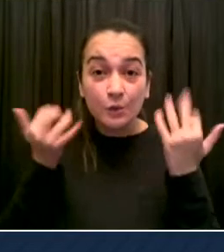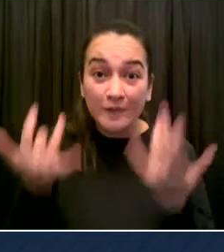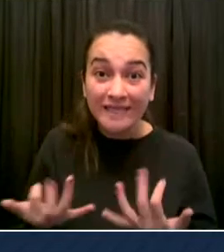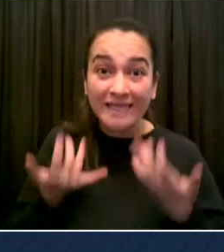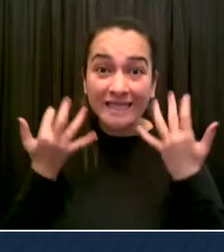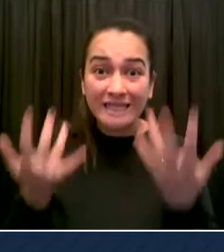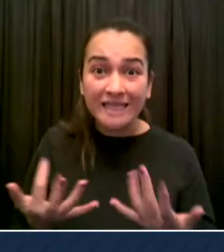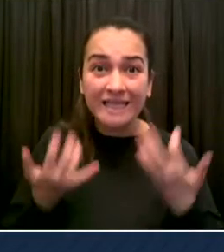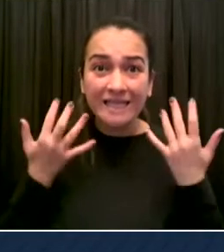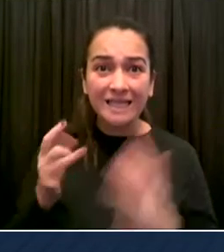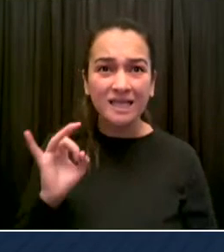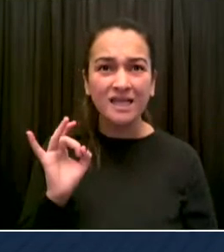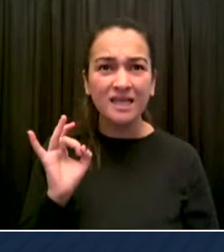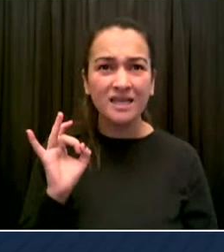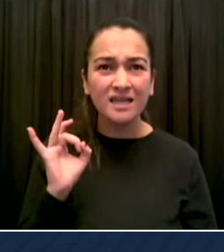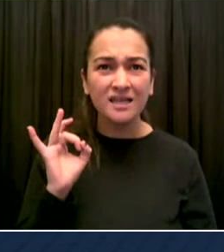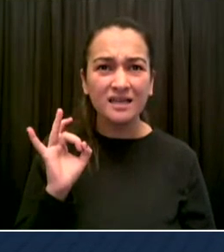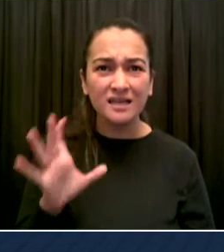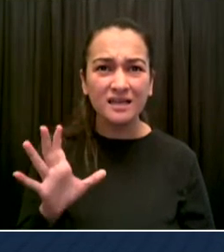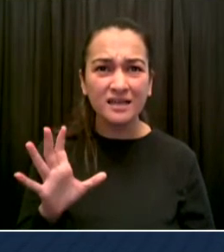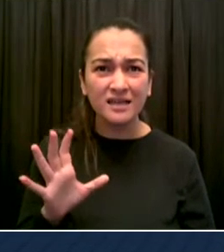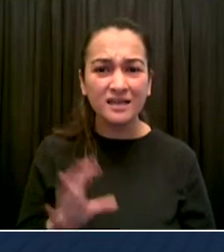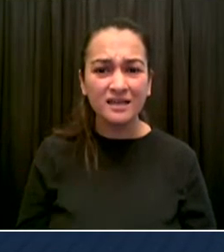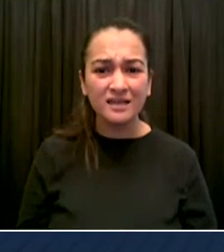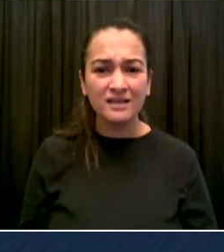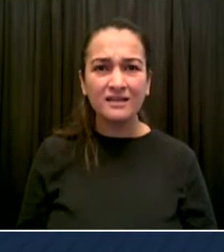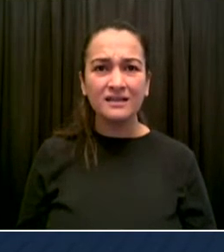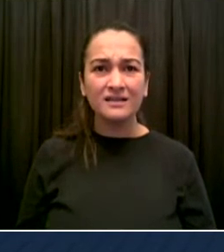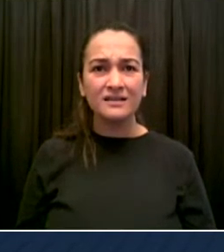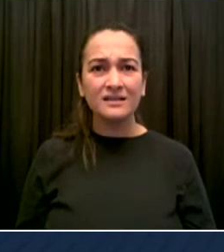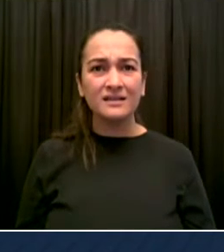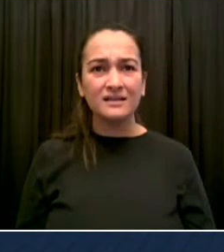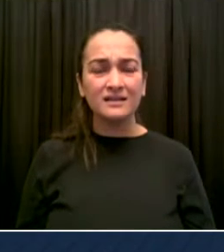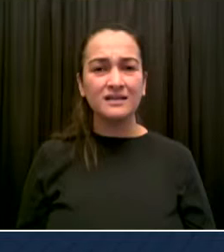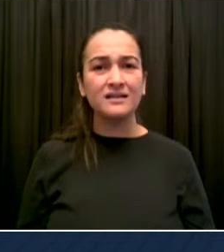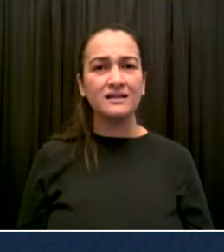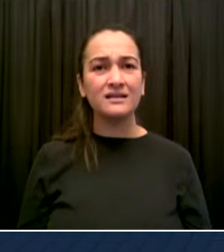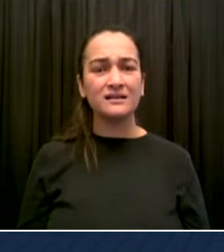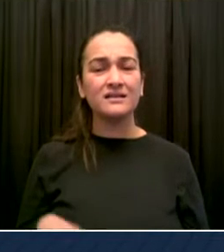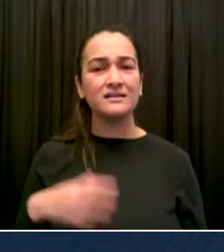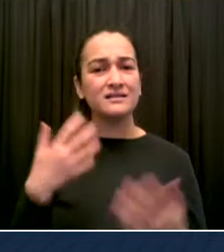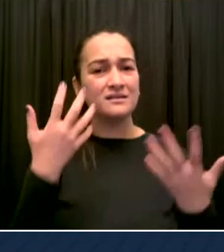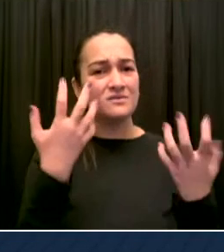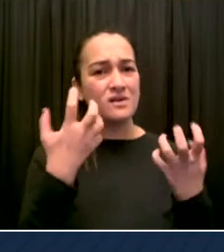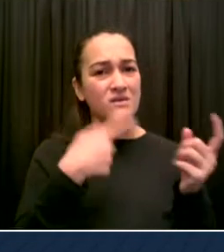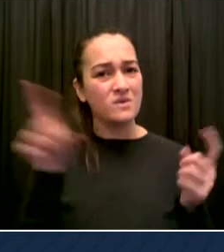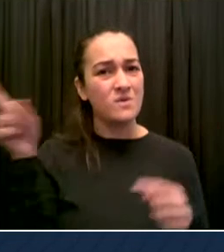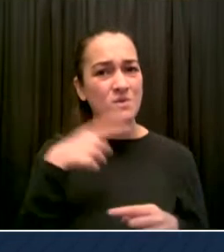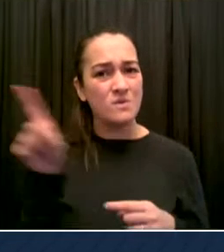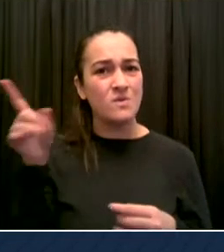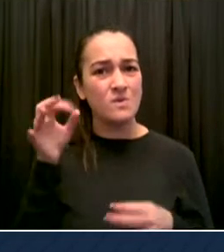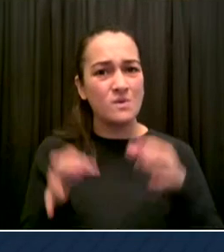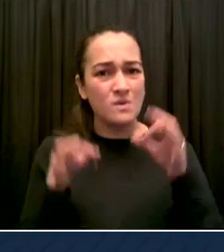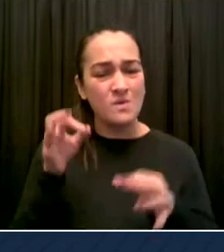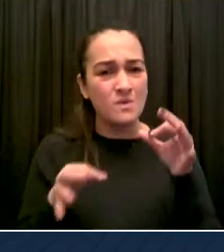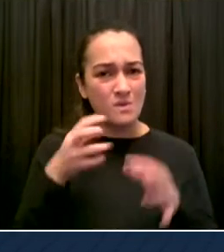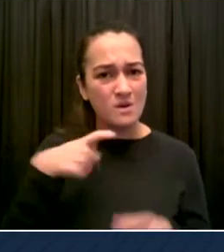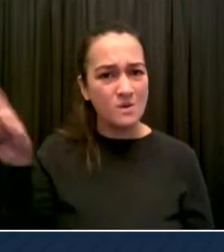NOW TO START THE PROCESS AND